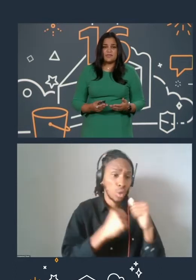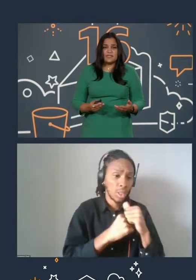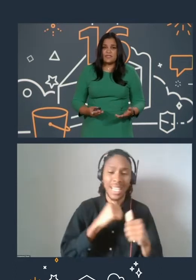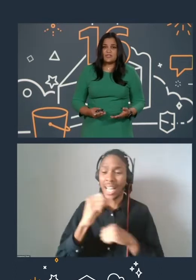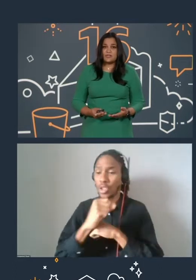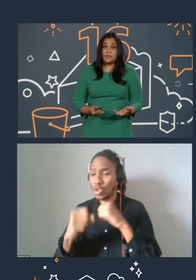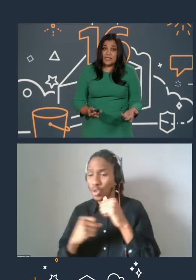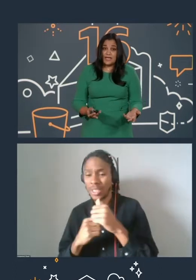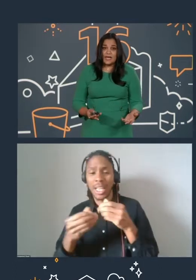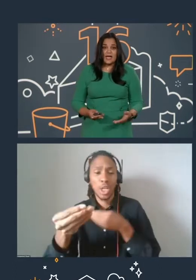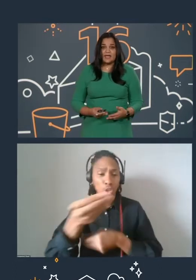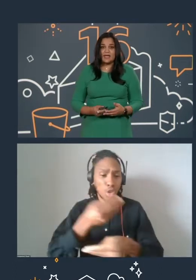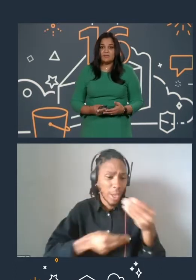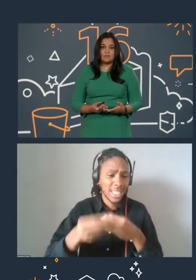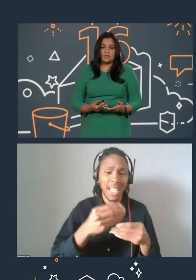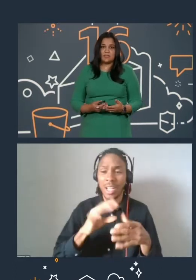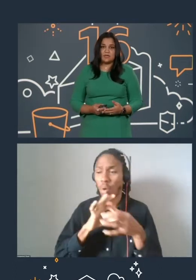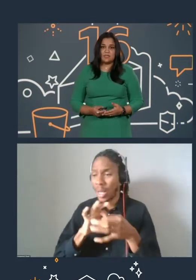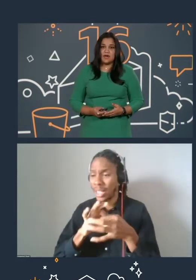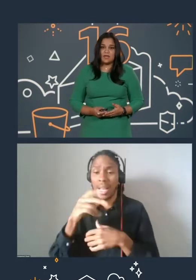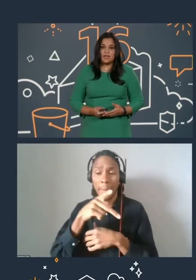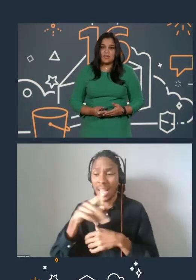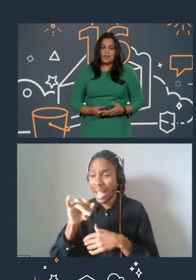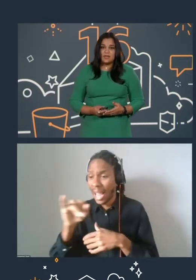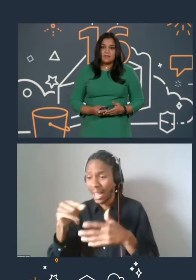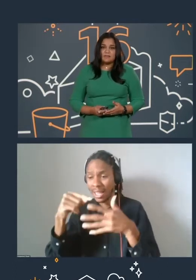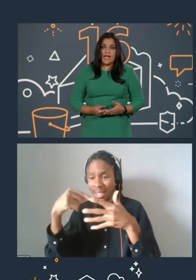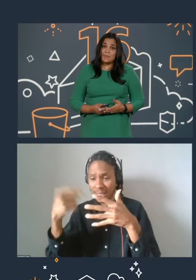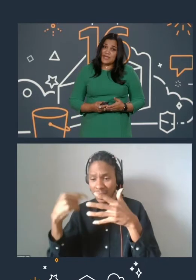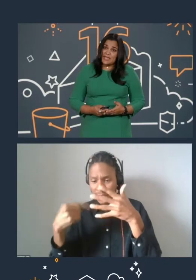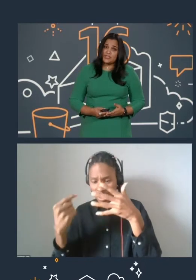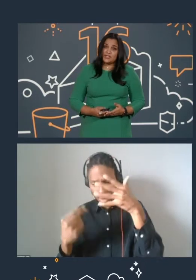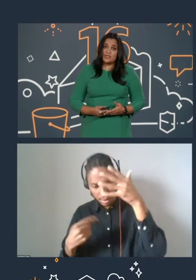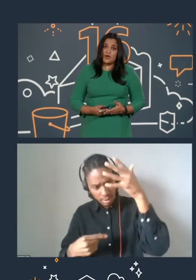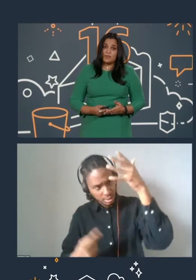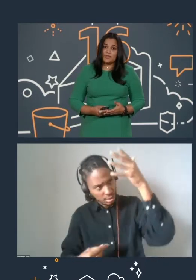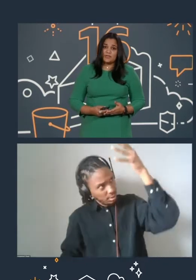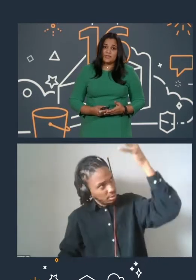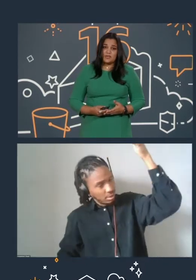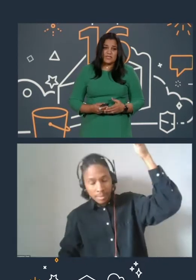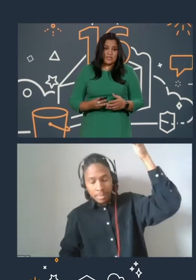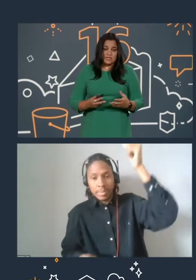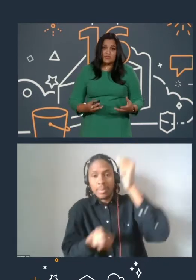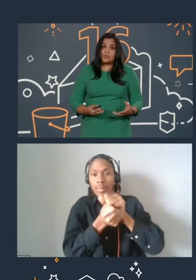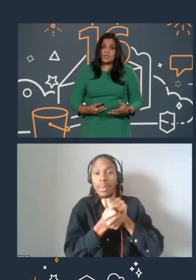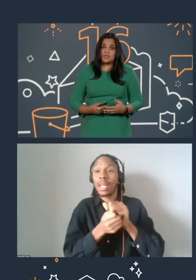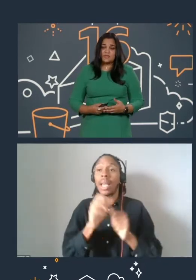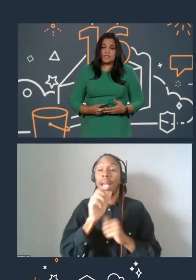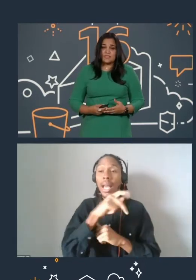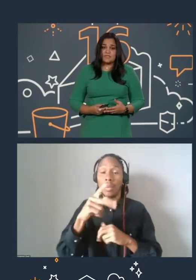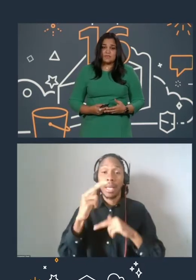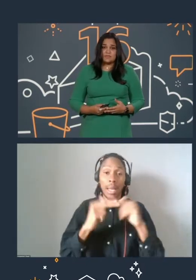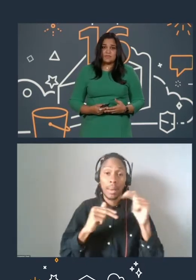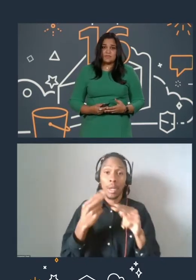relational, PII, and the list goes on. Applications are built using distributed services.